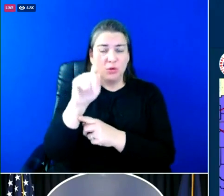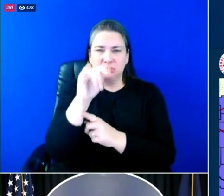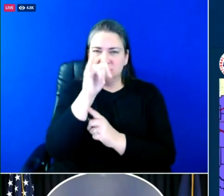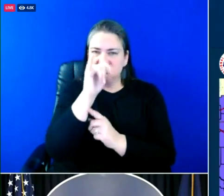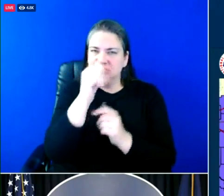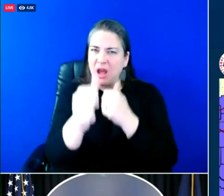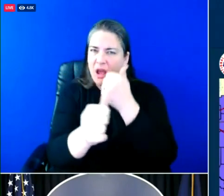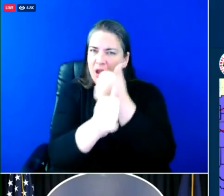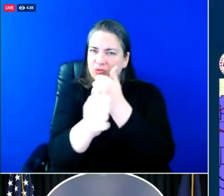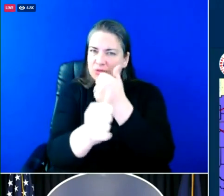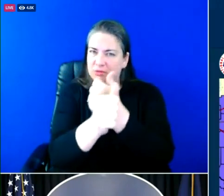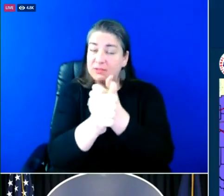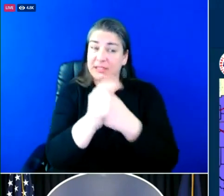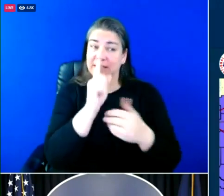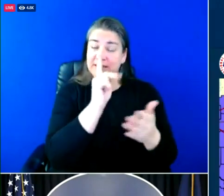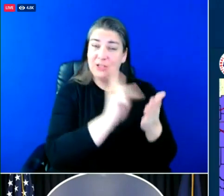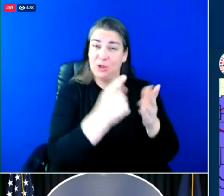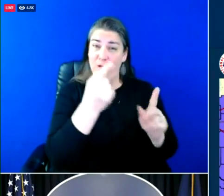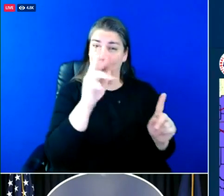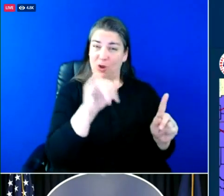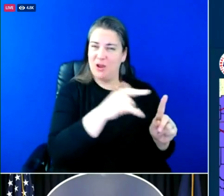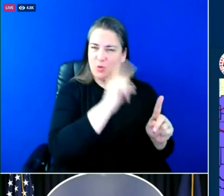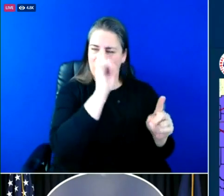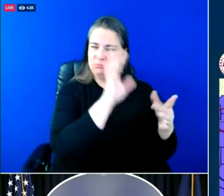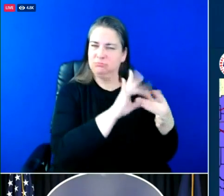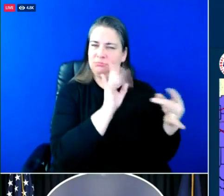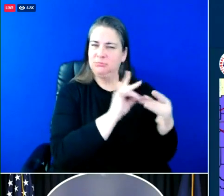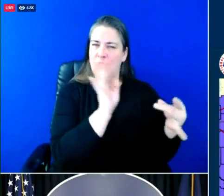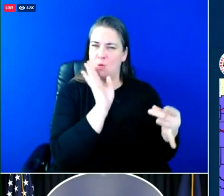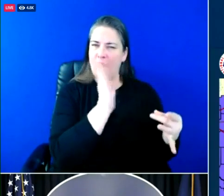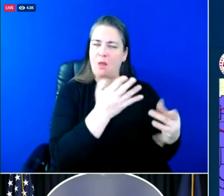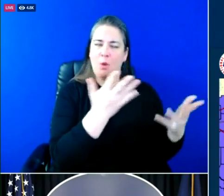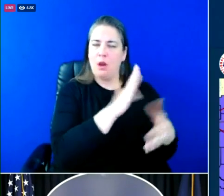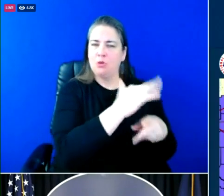about the things that our transportation cabinet does to keep our